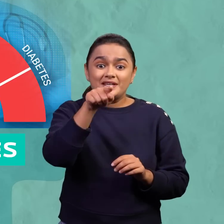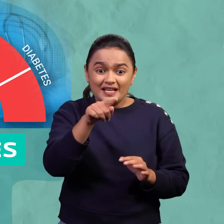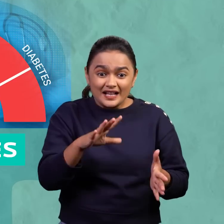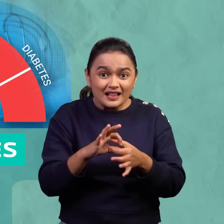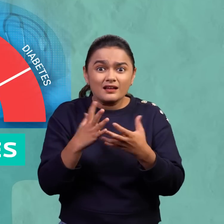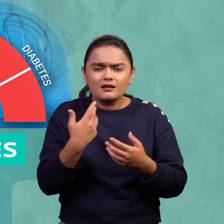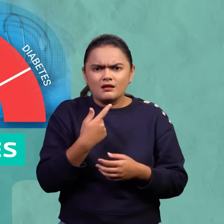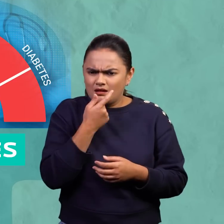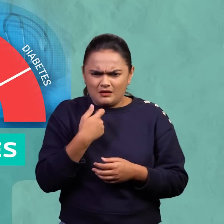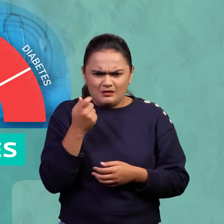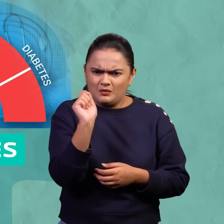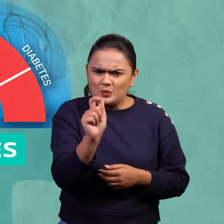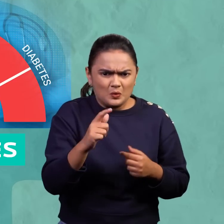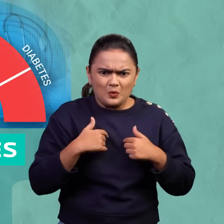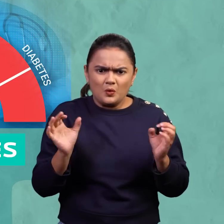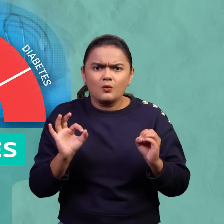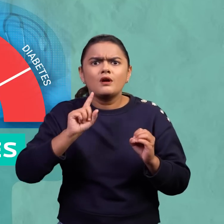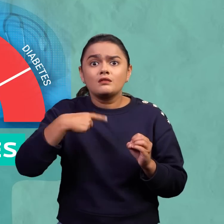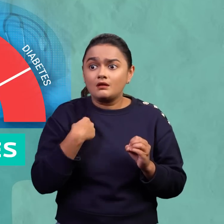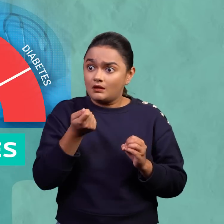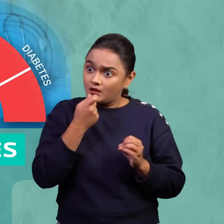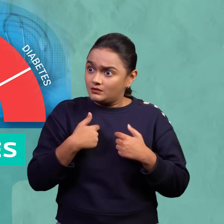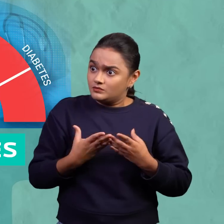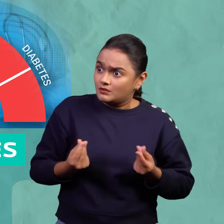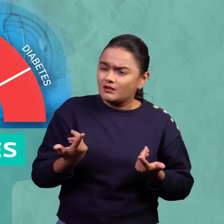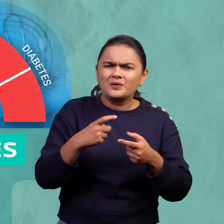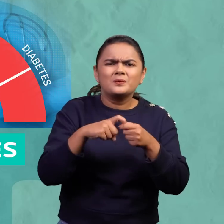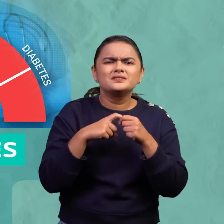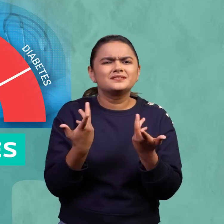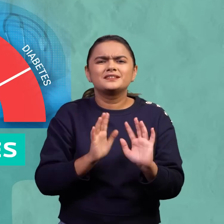If medicine is not prescribed, there is no question of curing it with medicines.